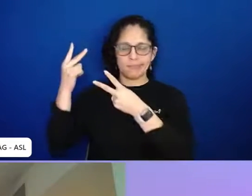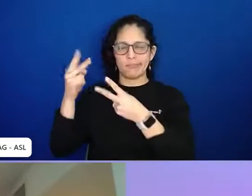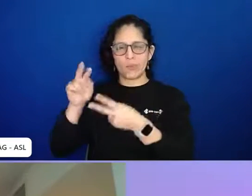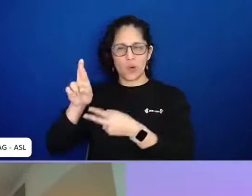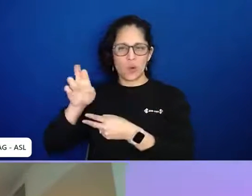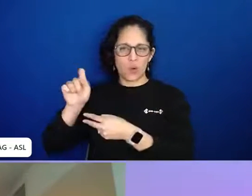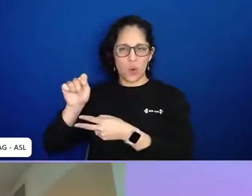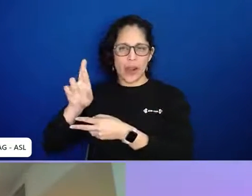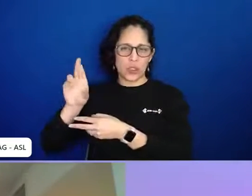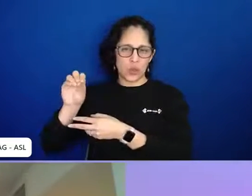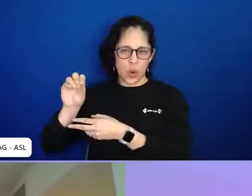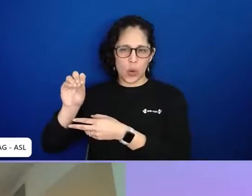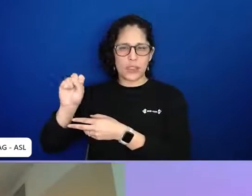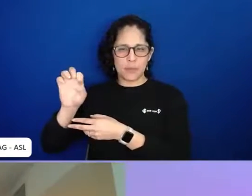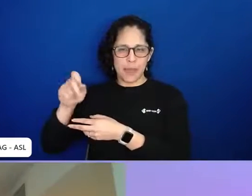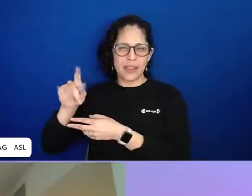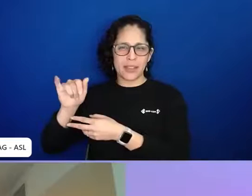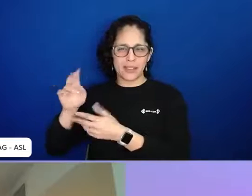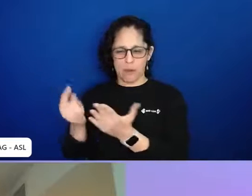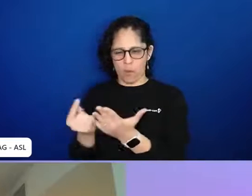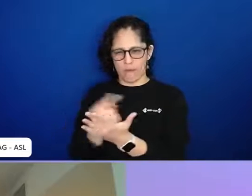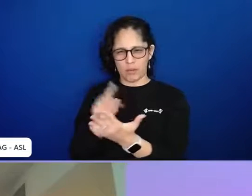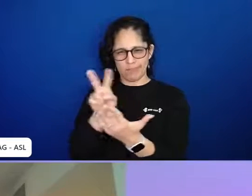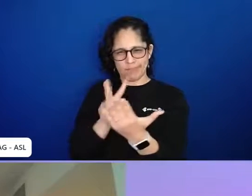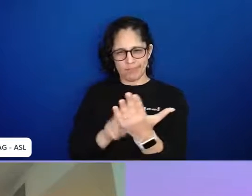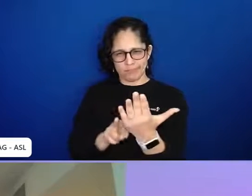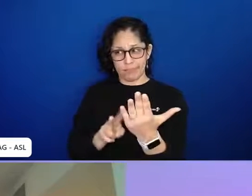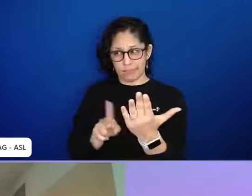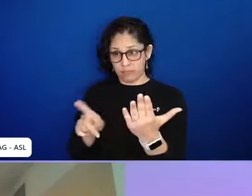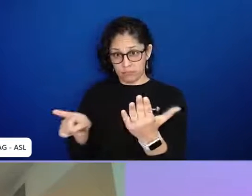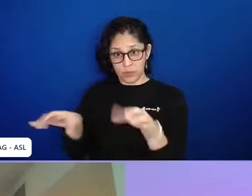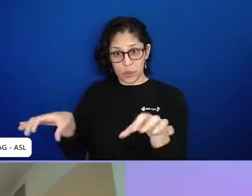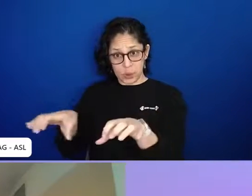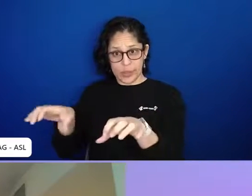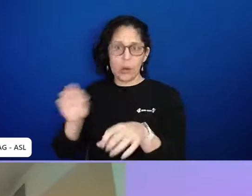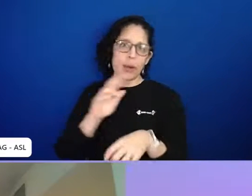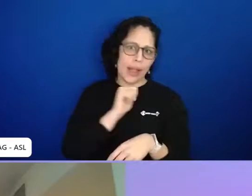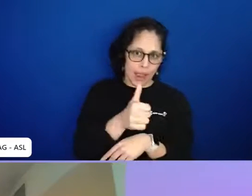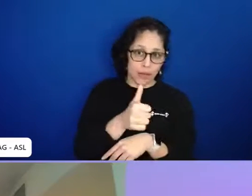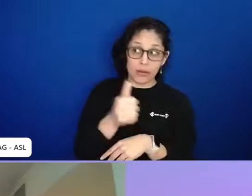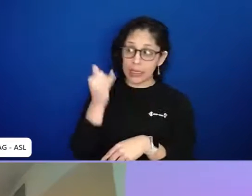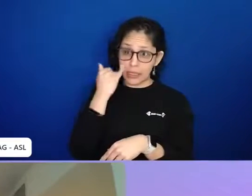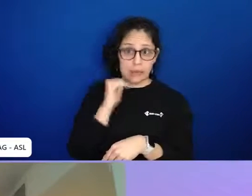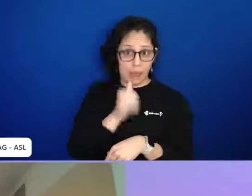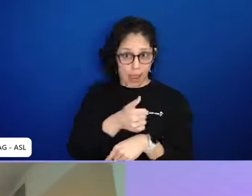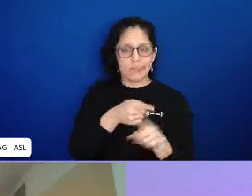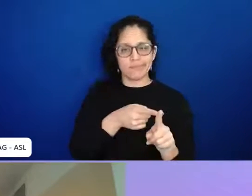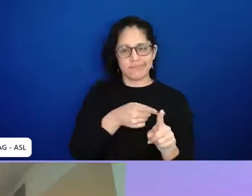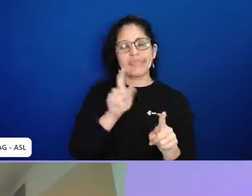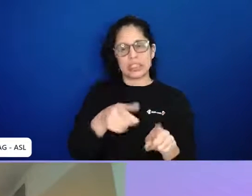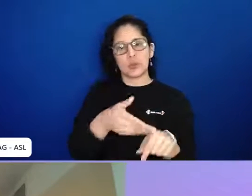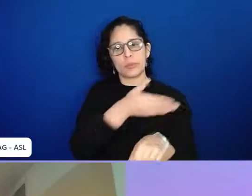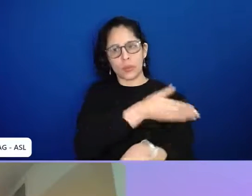upon before our next cycle. So let's call it retrospective. So, start there. Are they doing them, are they